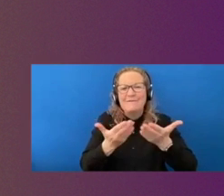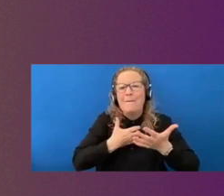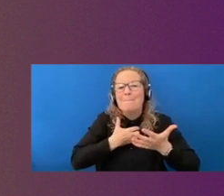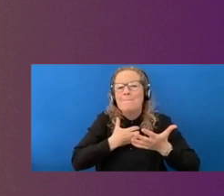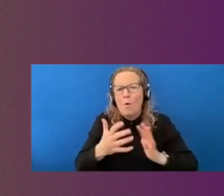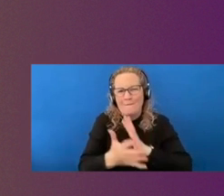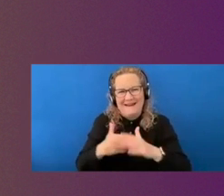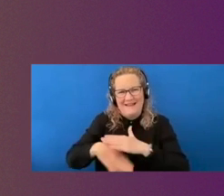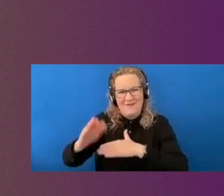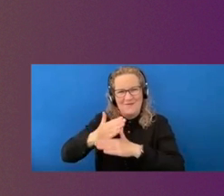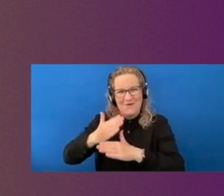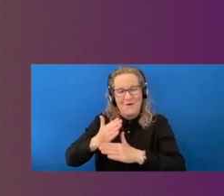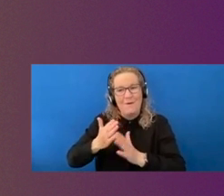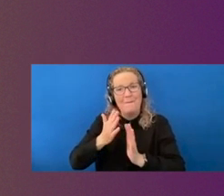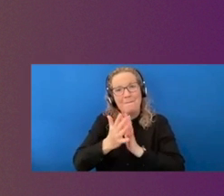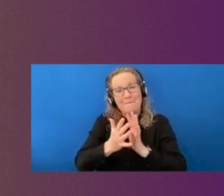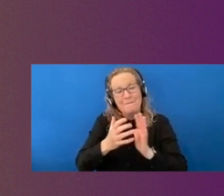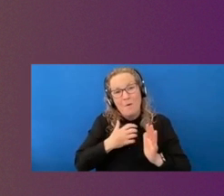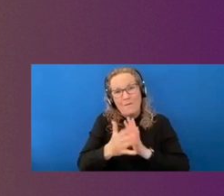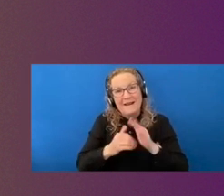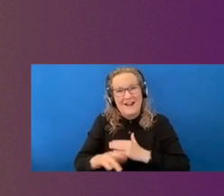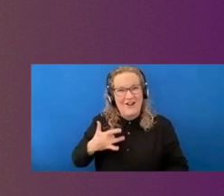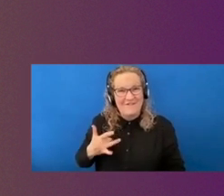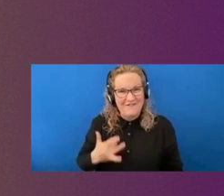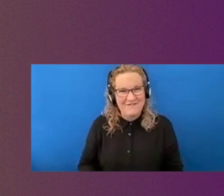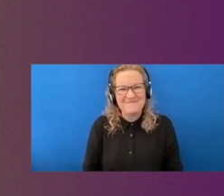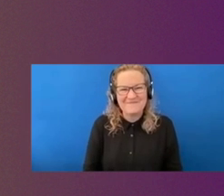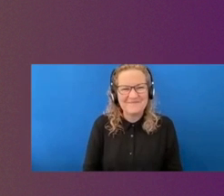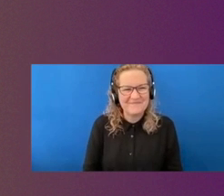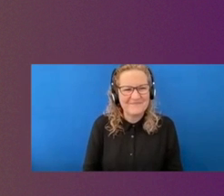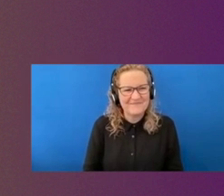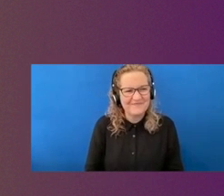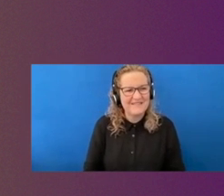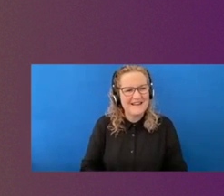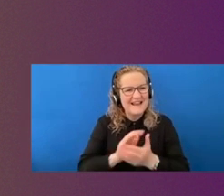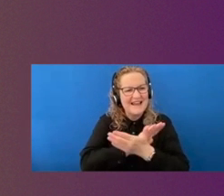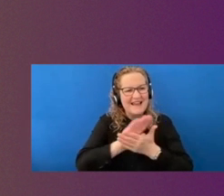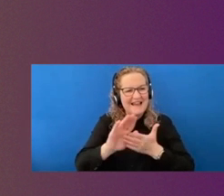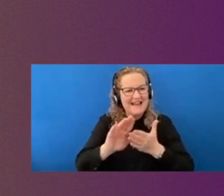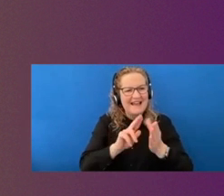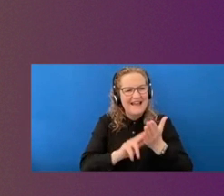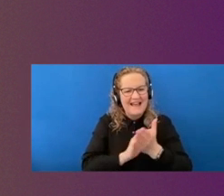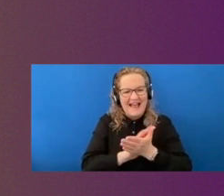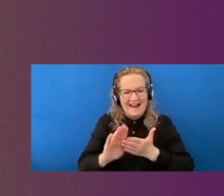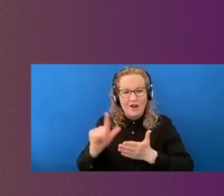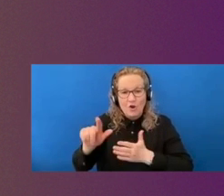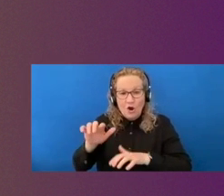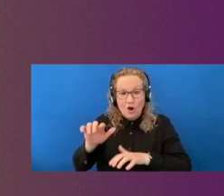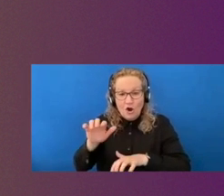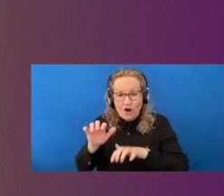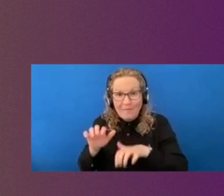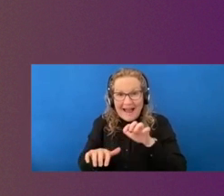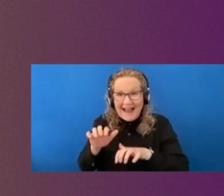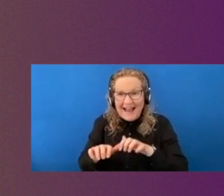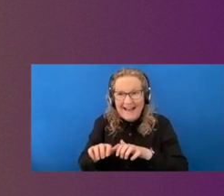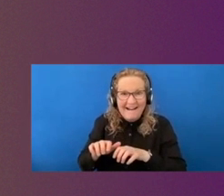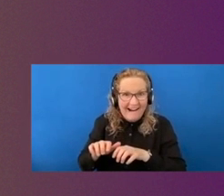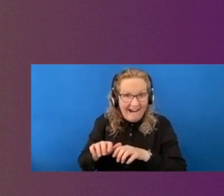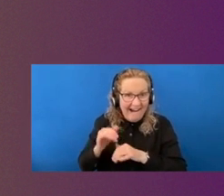yeah definitely you're getting a lot of um flack in the comments for those your feelings about tech